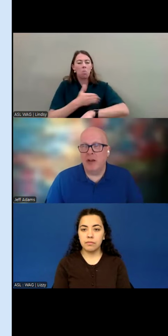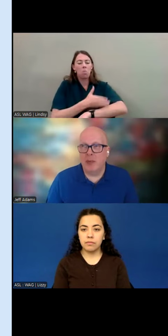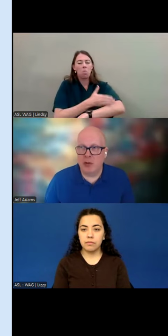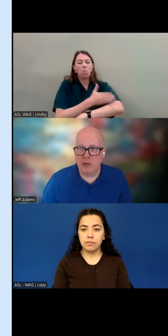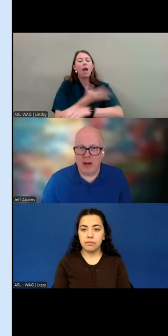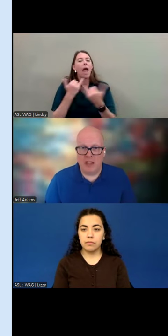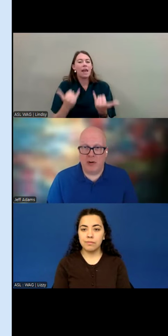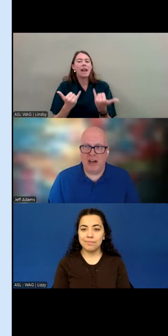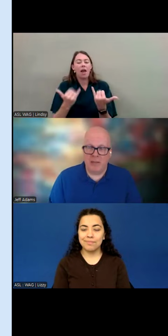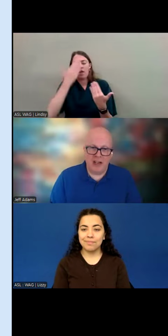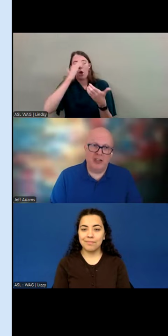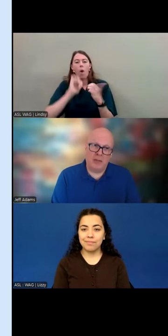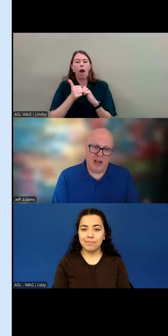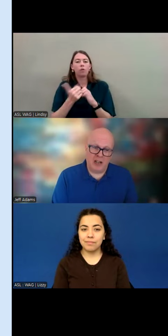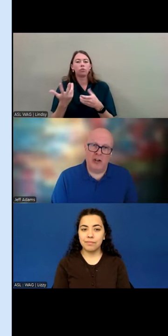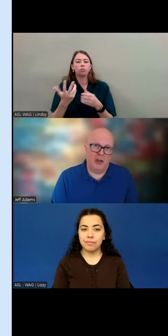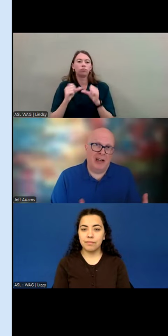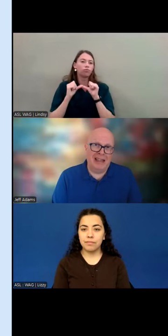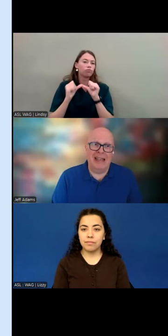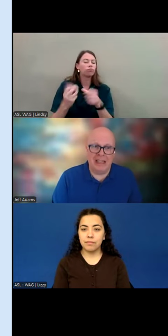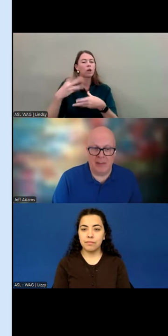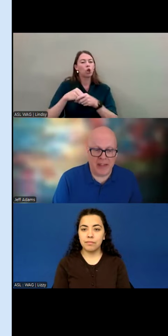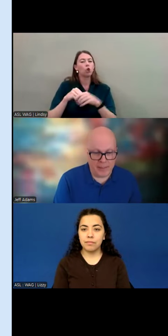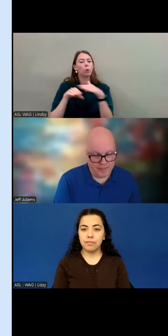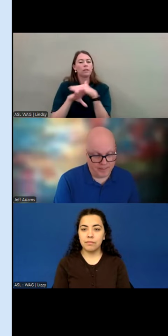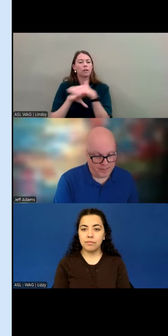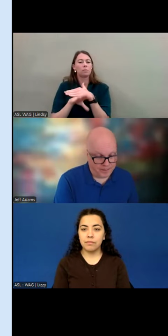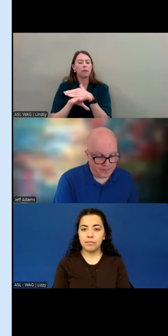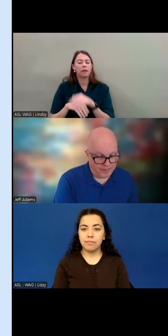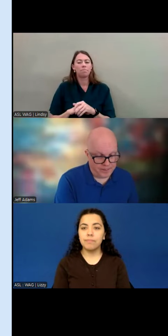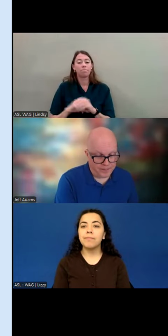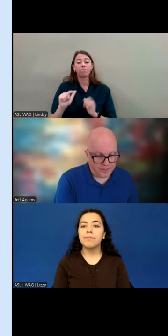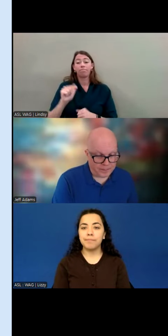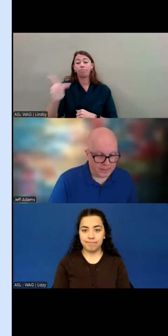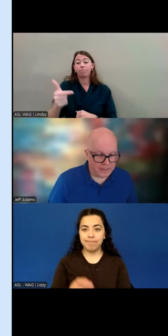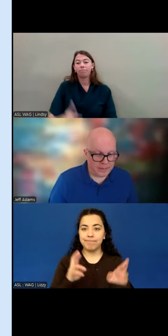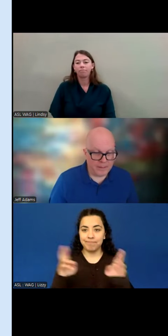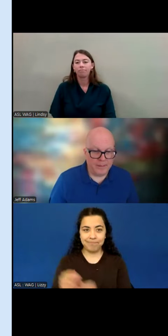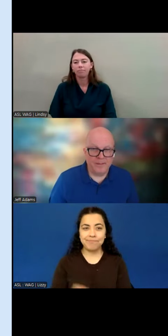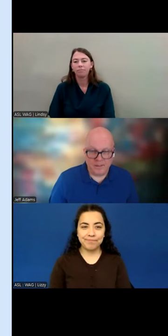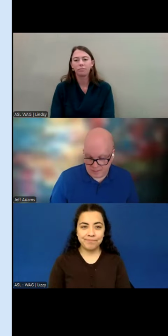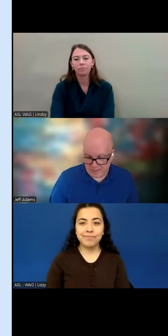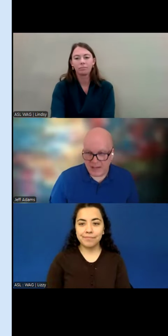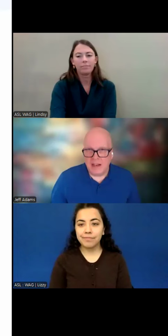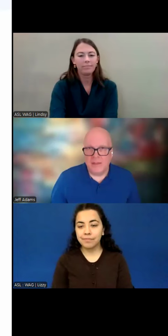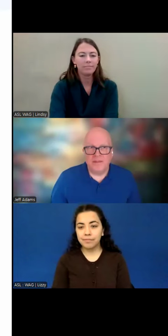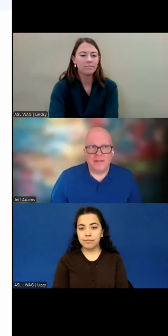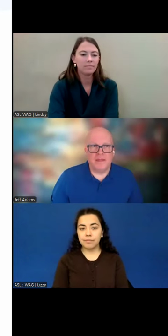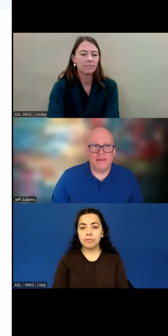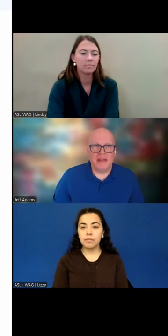and improved way where the project managers and product owners are really leading some of that.